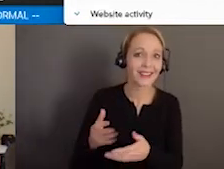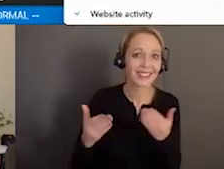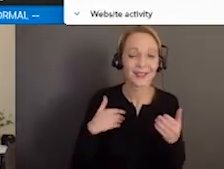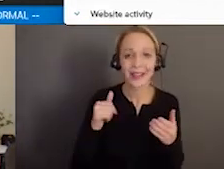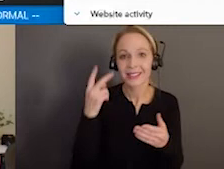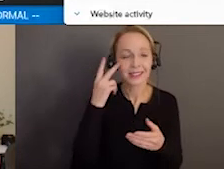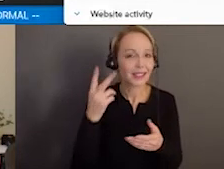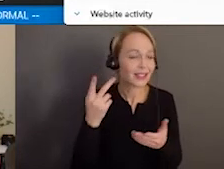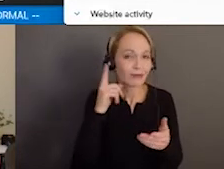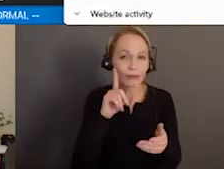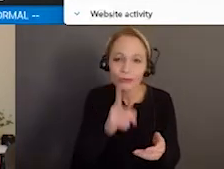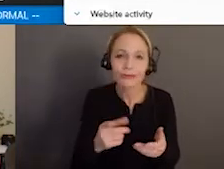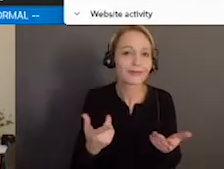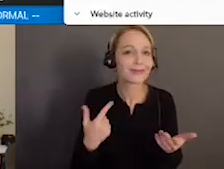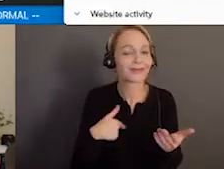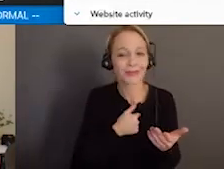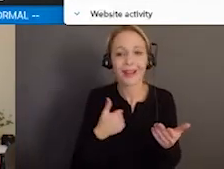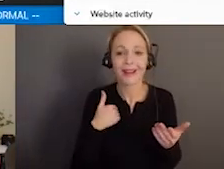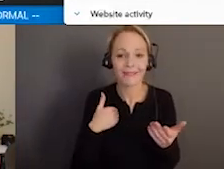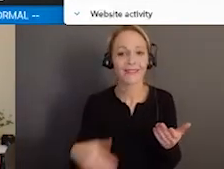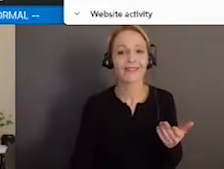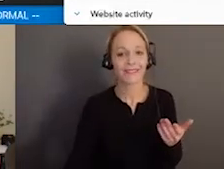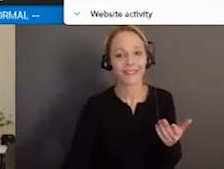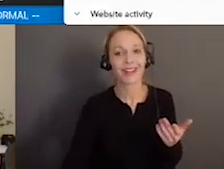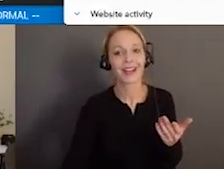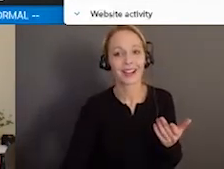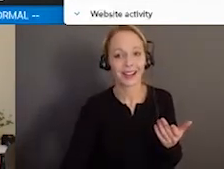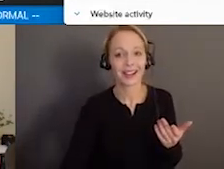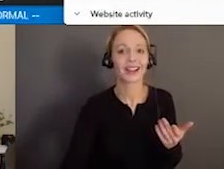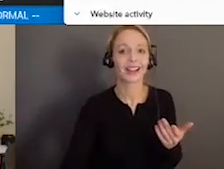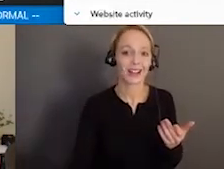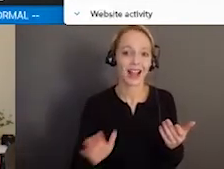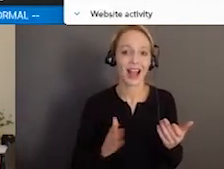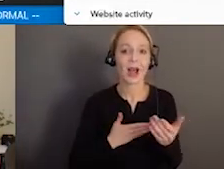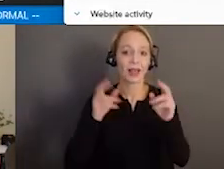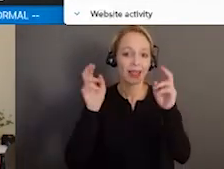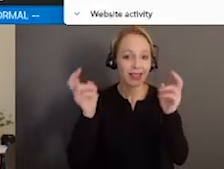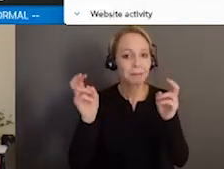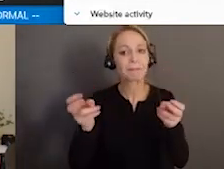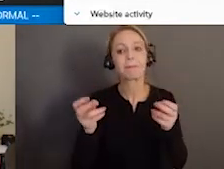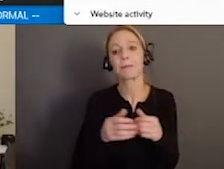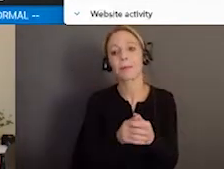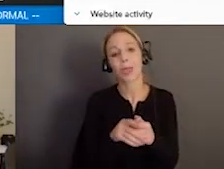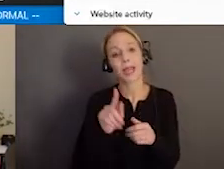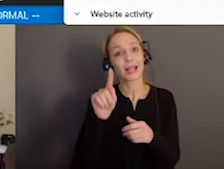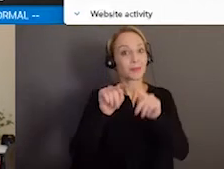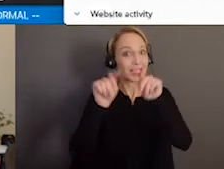ENOUGH WE HAVE OUR THEME. AND TEMPLATE IN THE THEME.